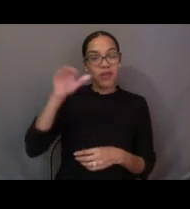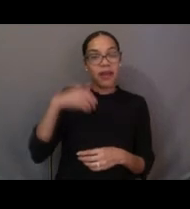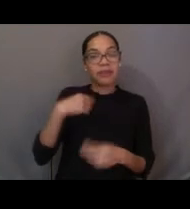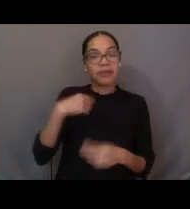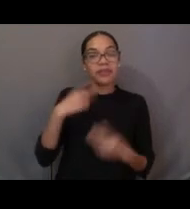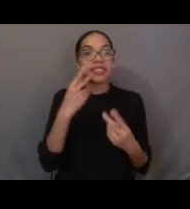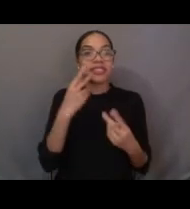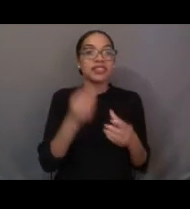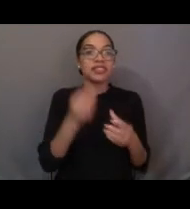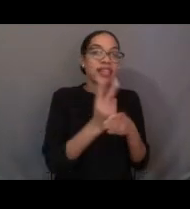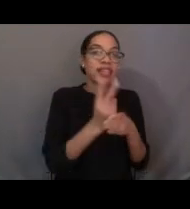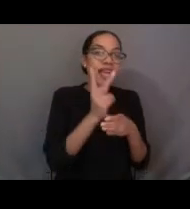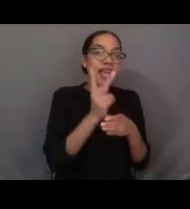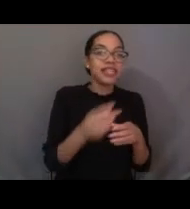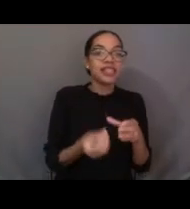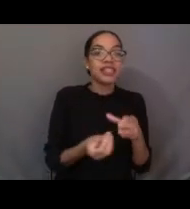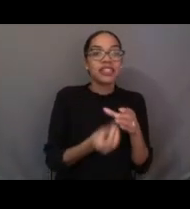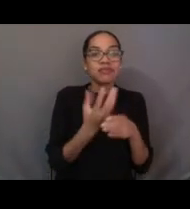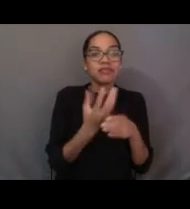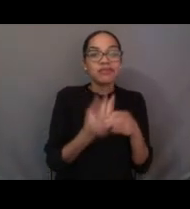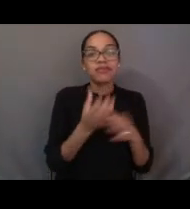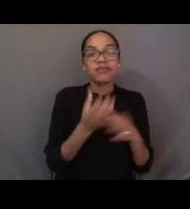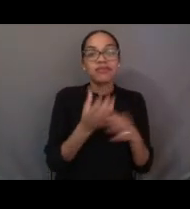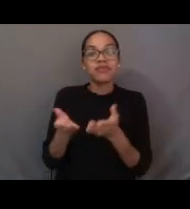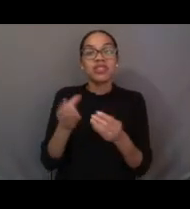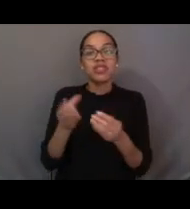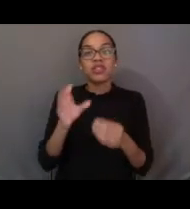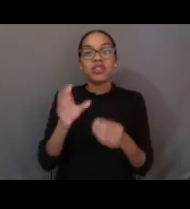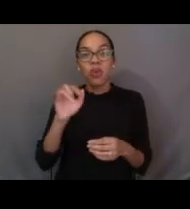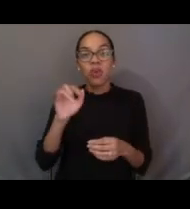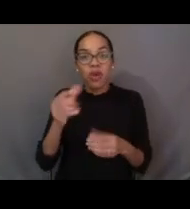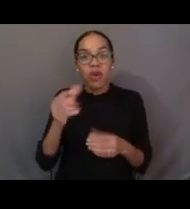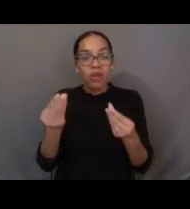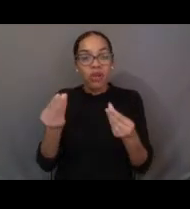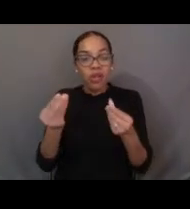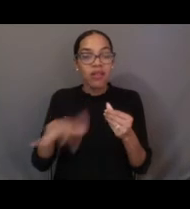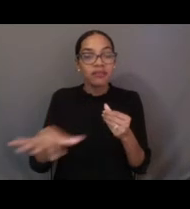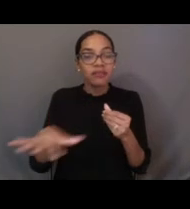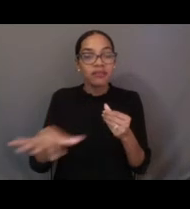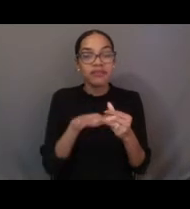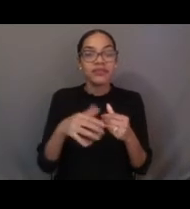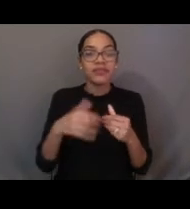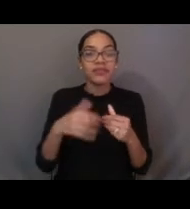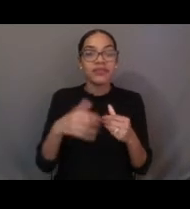We have the rich soil that's good for those plants. We have cows that are grazing on grass,